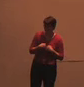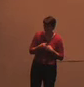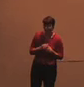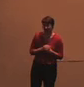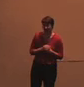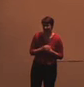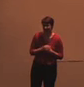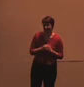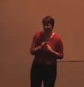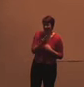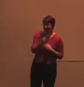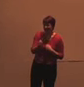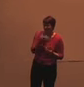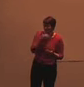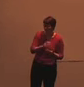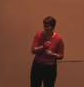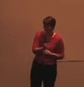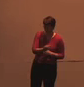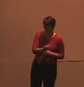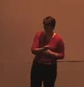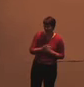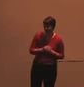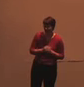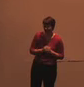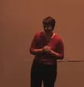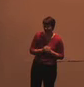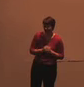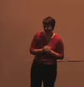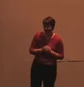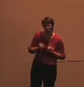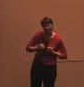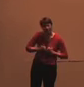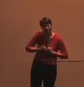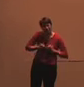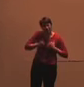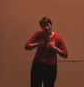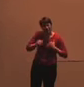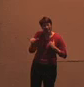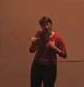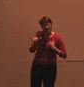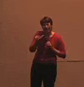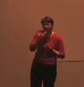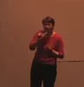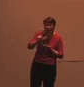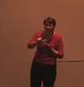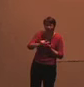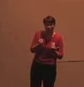and his wife are living like a nomad in his house.